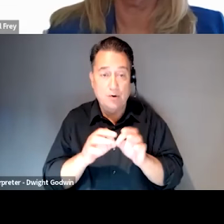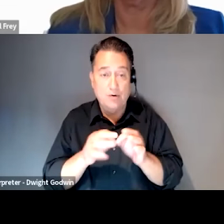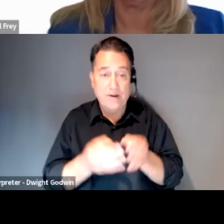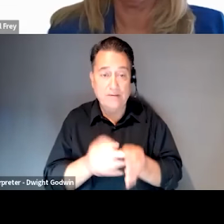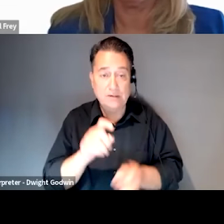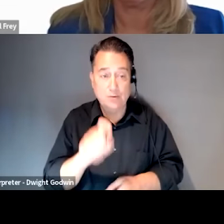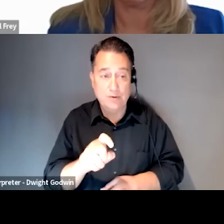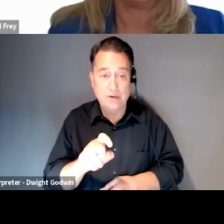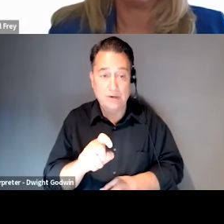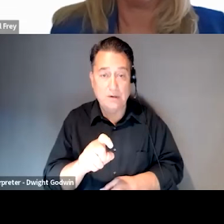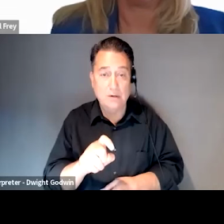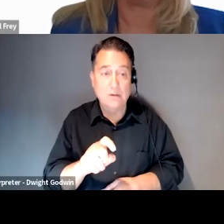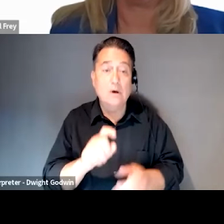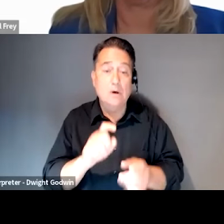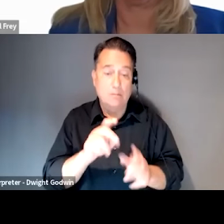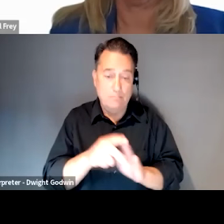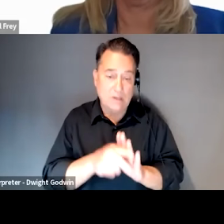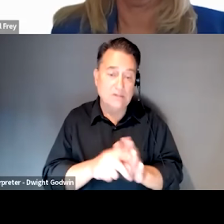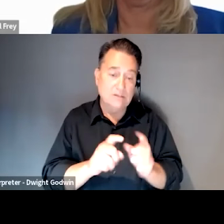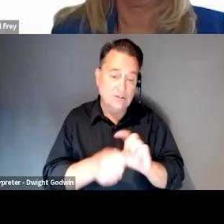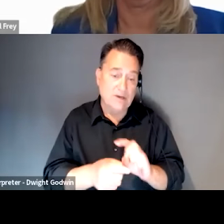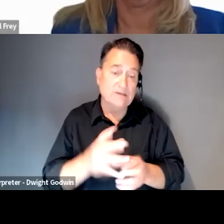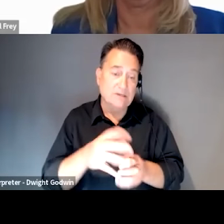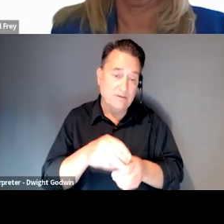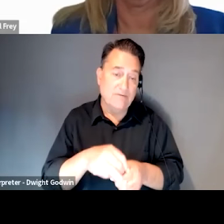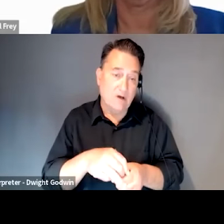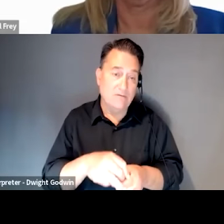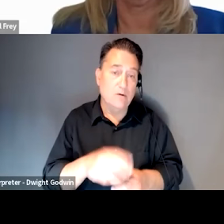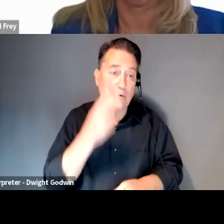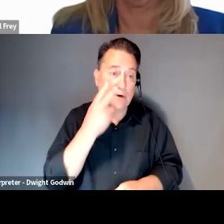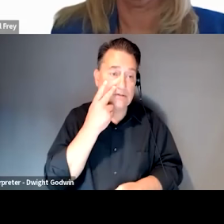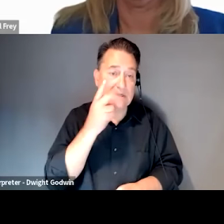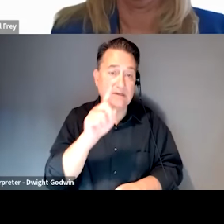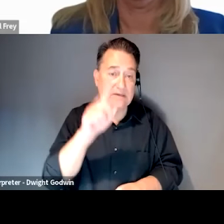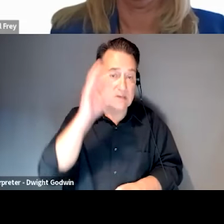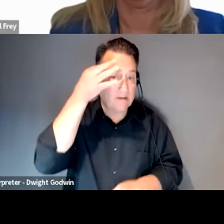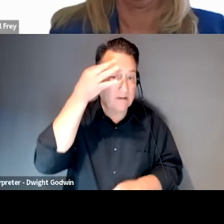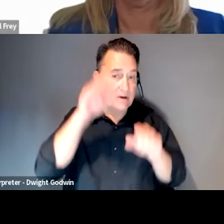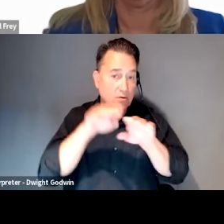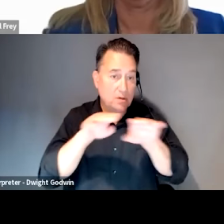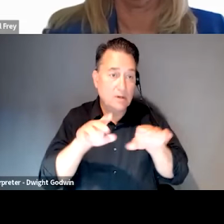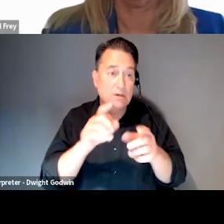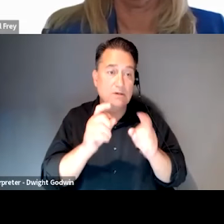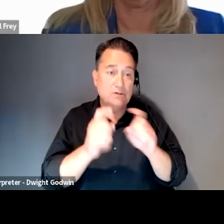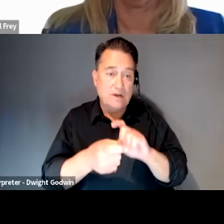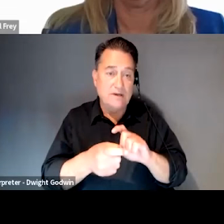comes policy change. And this is what we are seeing at the federal level. We are seeing changes in federal priorities,